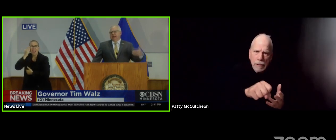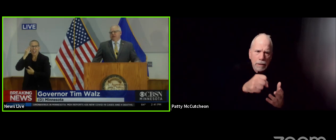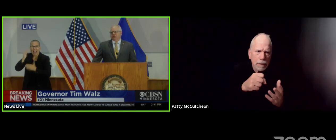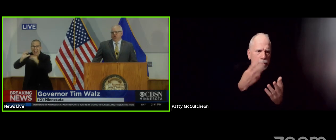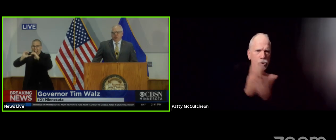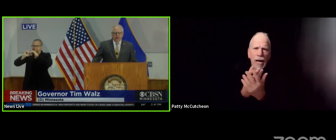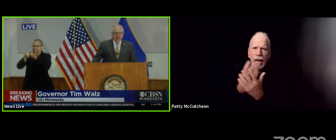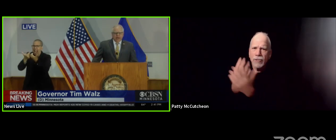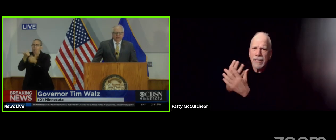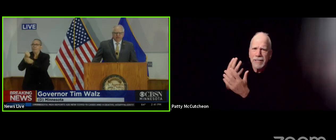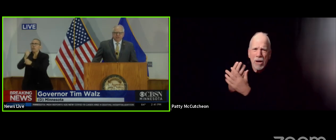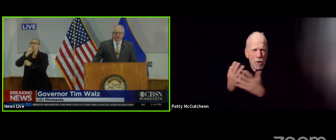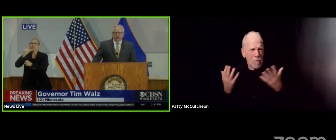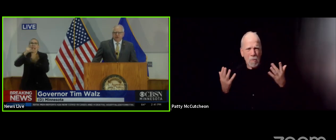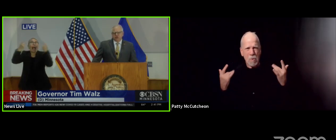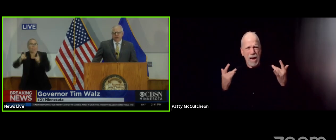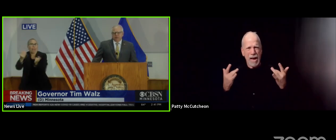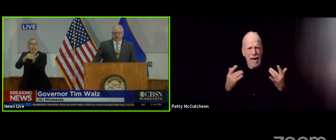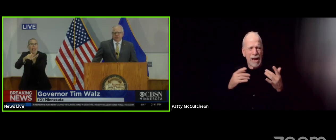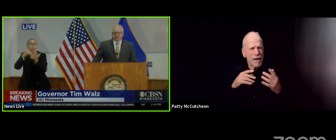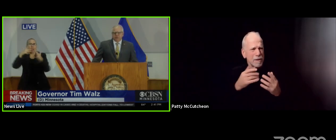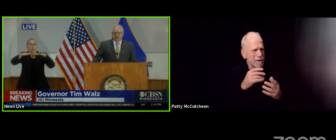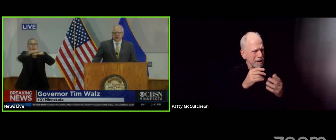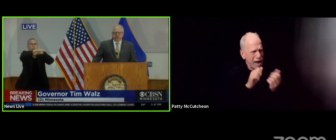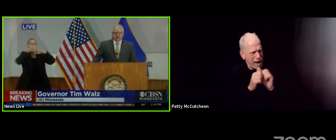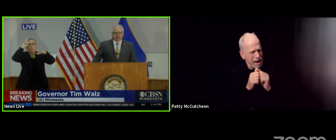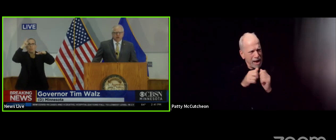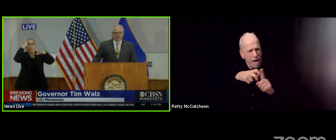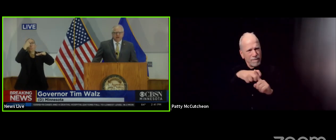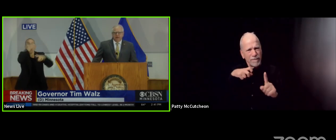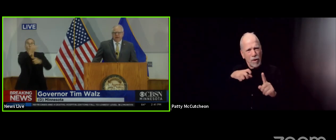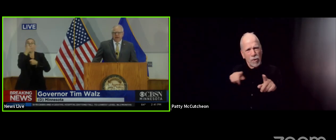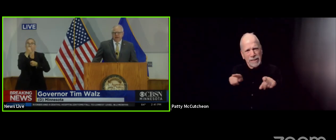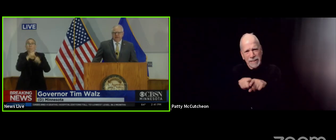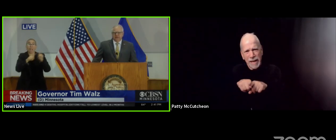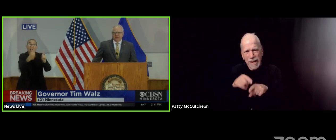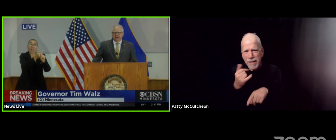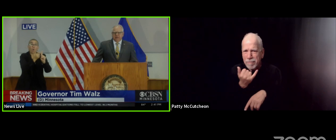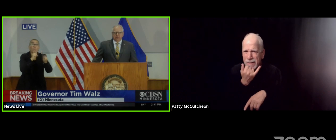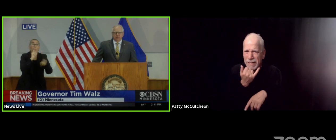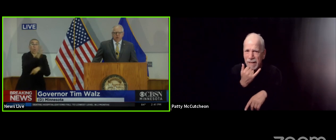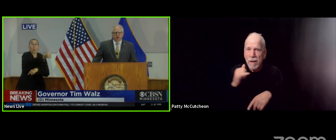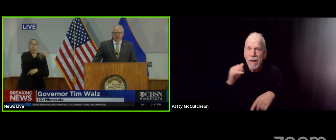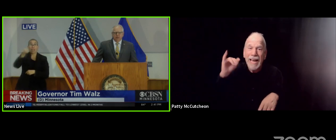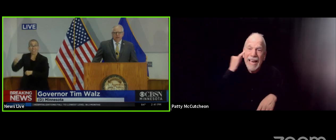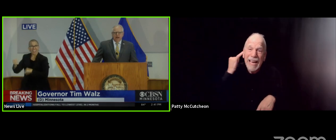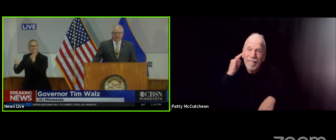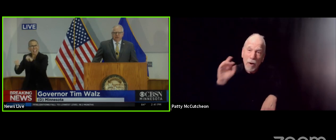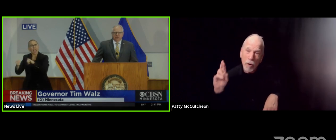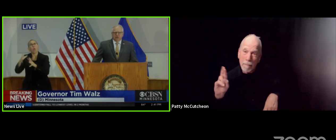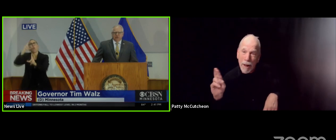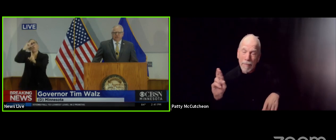AGAIN? SO IF THIS IS DONE IN A TRUE BIPARTISAN SPIRIT OF TRYING TO FIND THAT, I THINK THAT IS ABSOLUTELY WELCOME. I DO THINK, THOUGH, IT'S